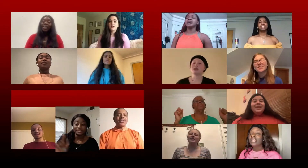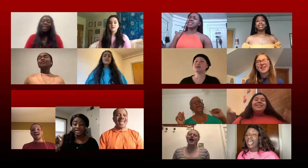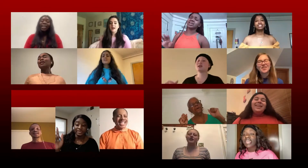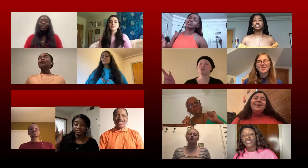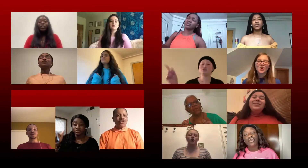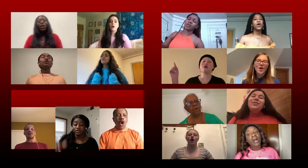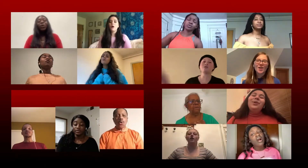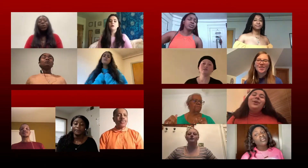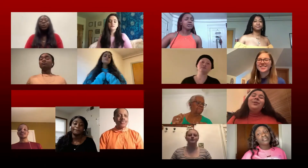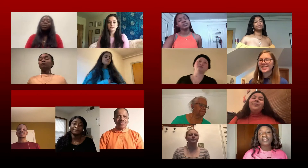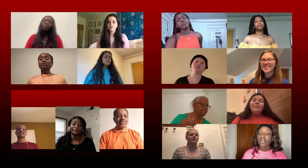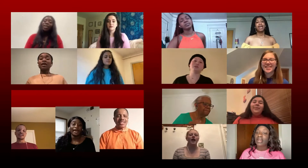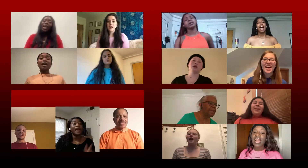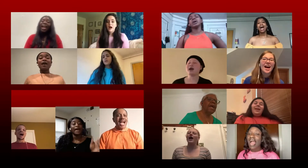Take control